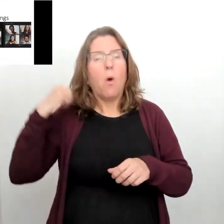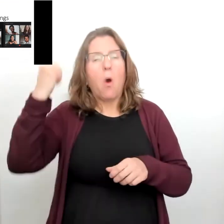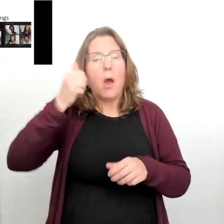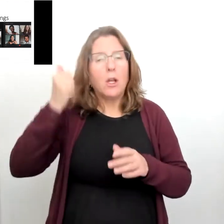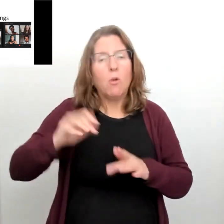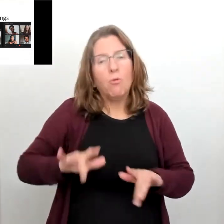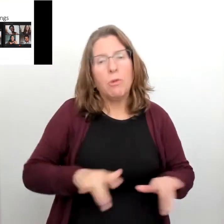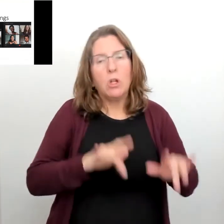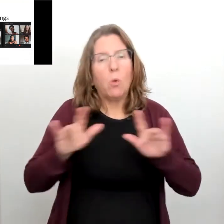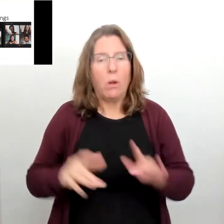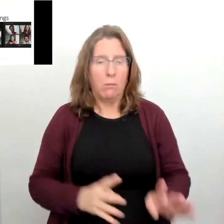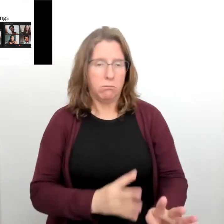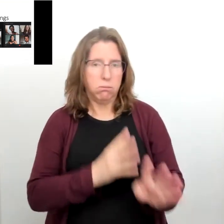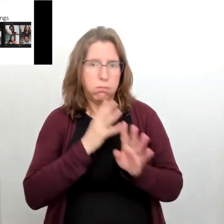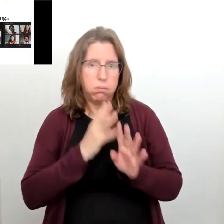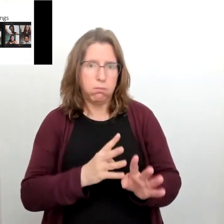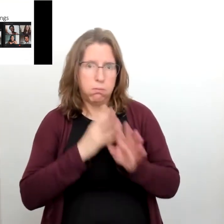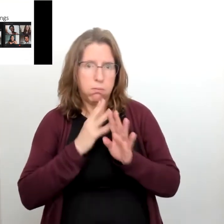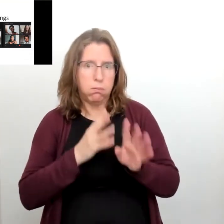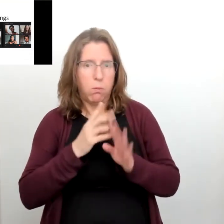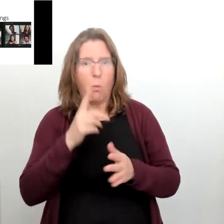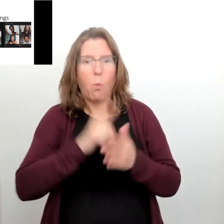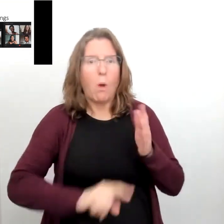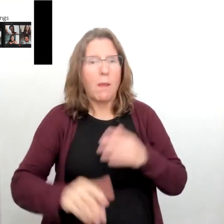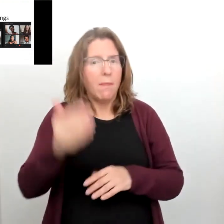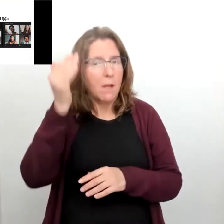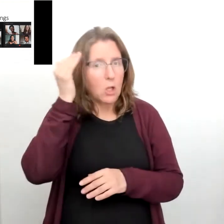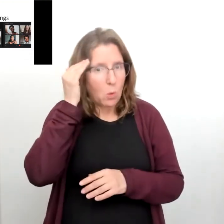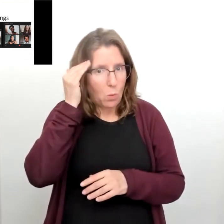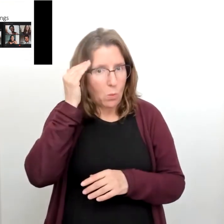Students can create audio recordings to demonstrate what they know.